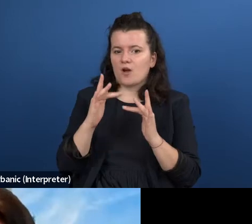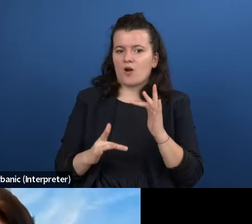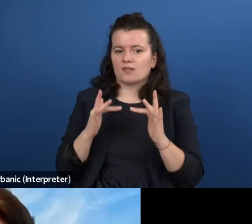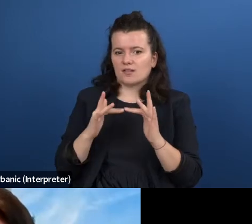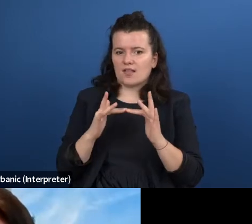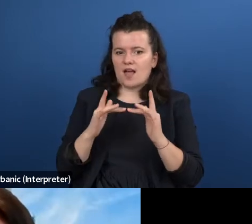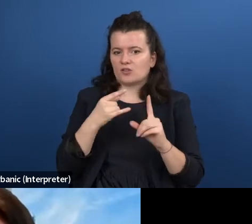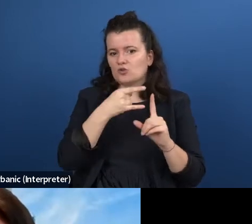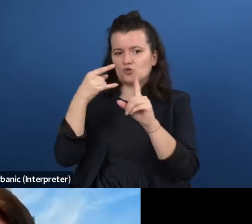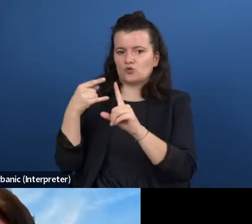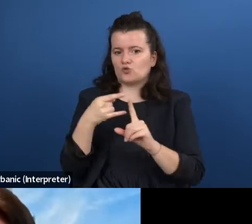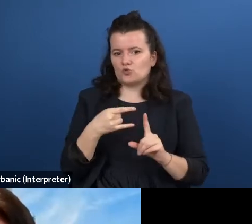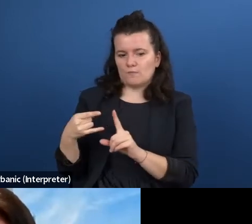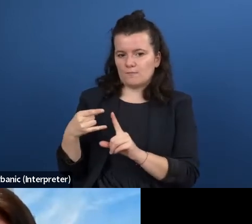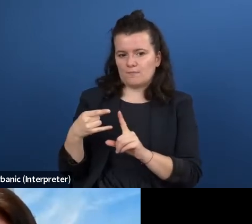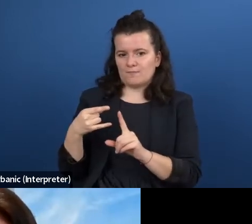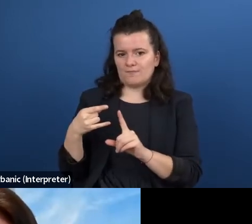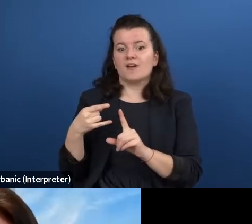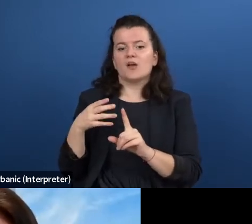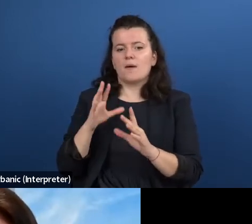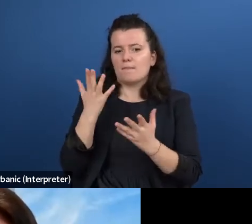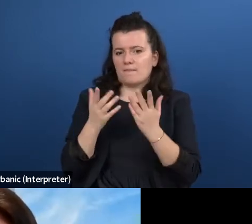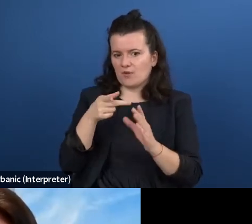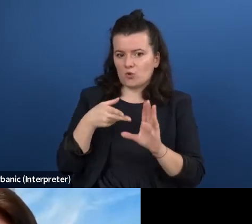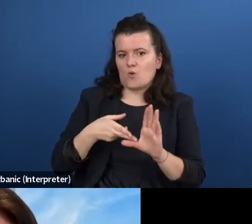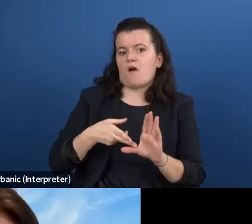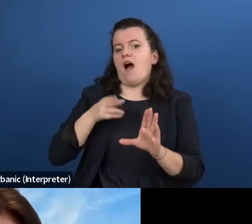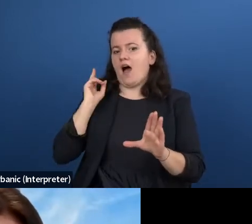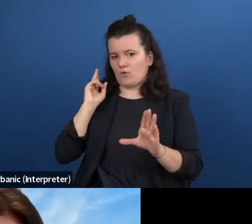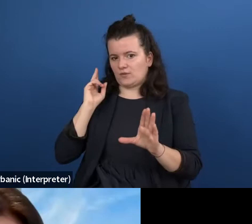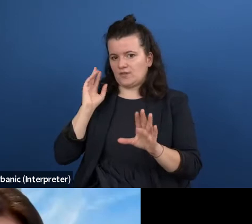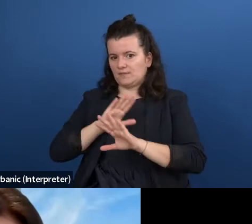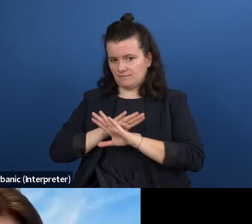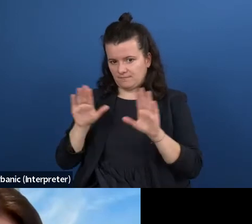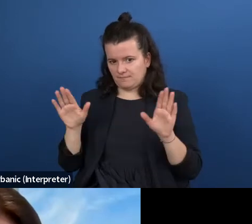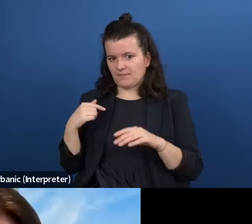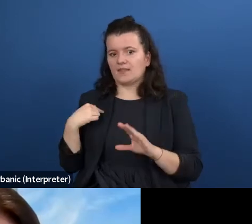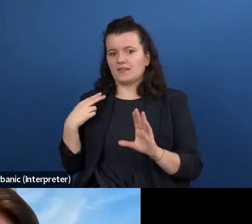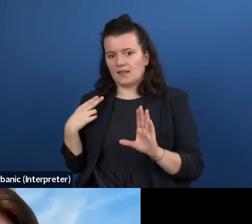Just log out and log in again. And select join with audio from the computer.